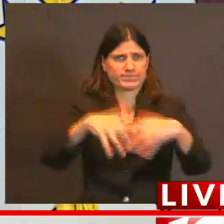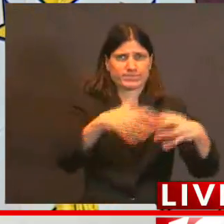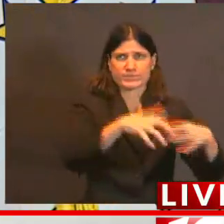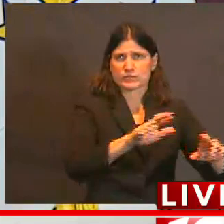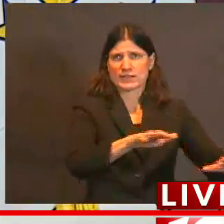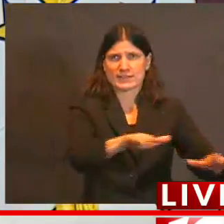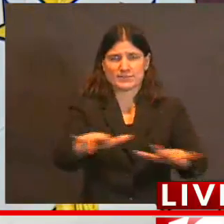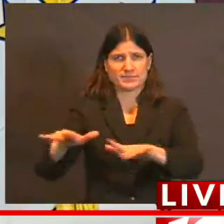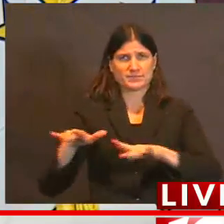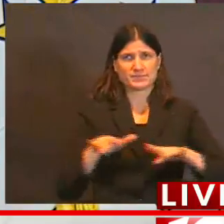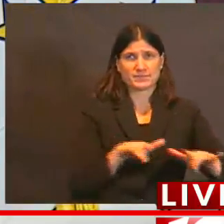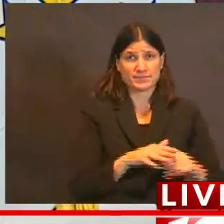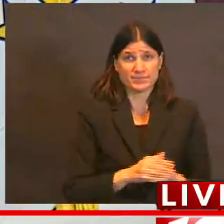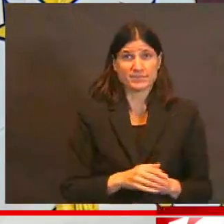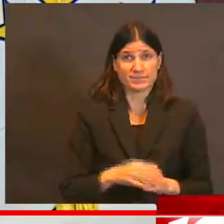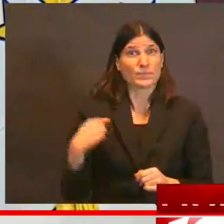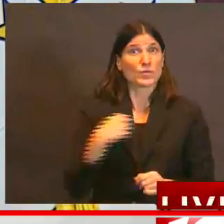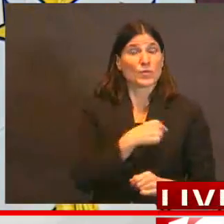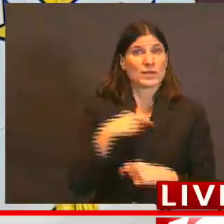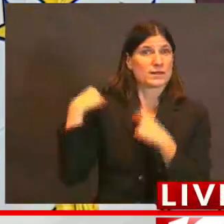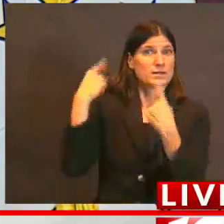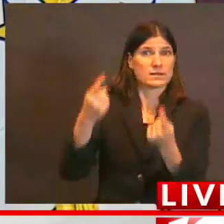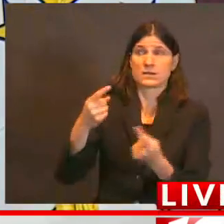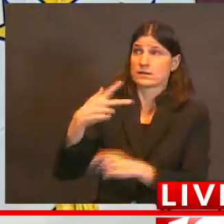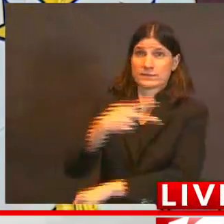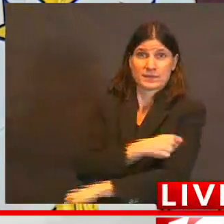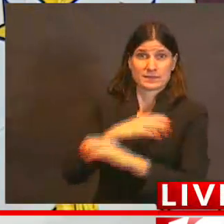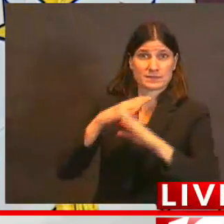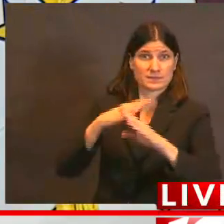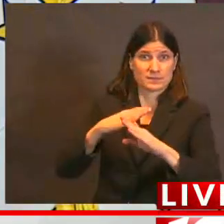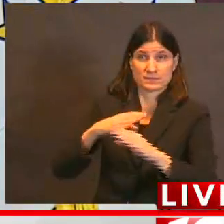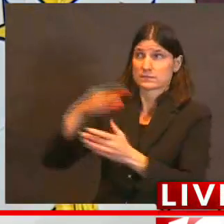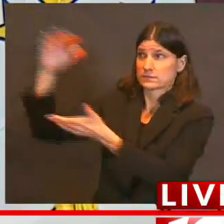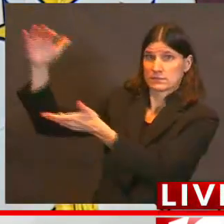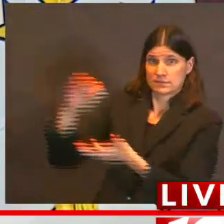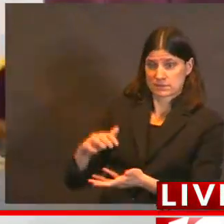OR SYSTEMS ARE IN PLACE AND WE ARE AT AISLE AND WE'LL MAKE ADJUSTMENTS AS WE HAVE BEEN